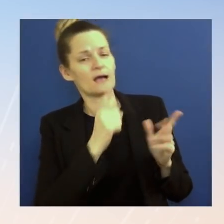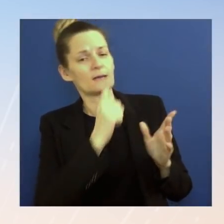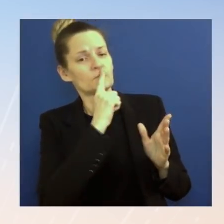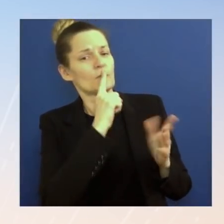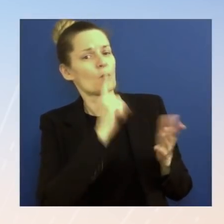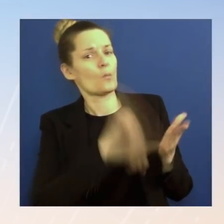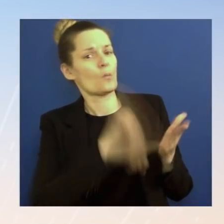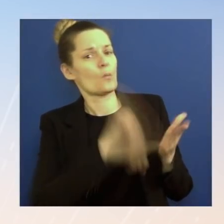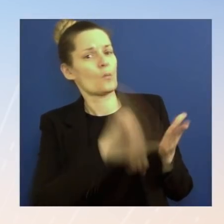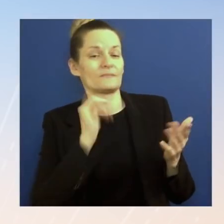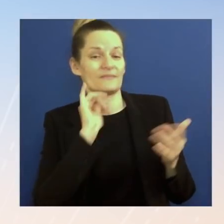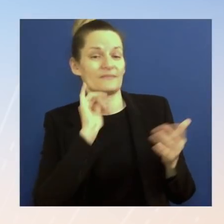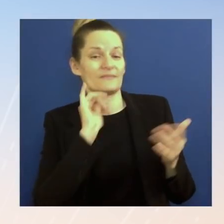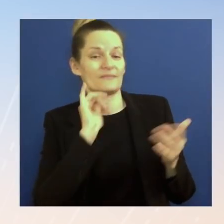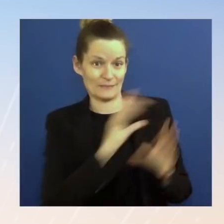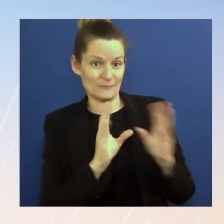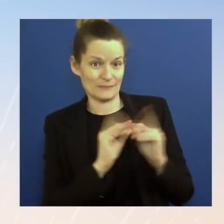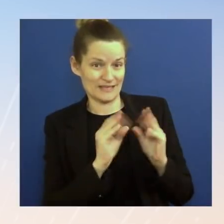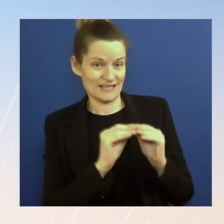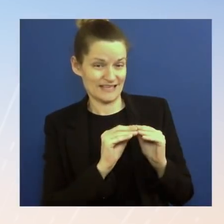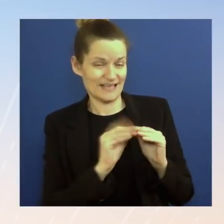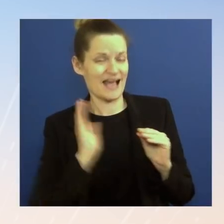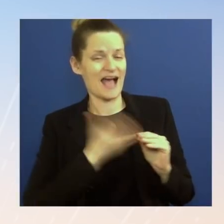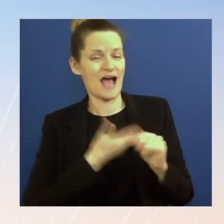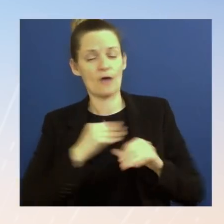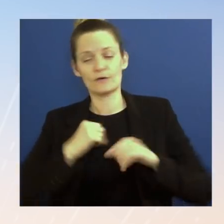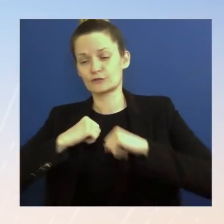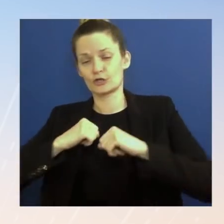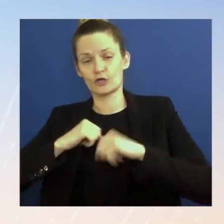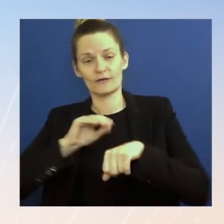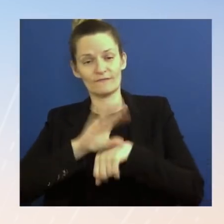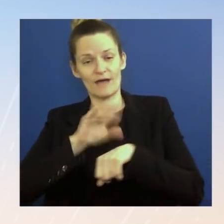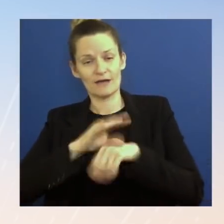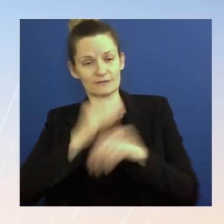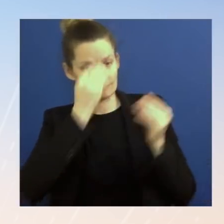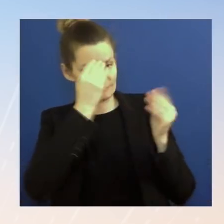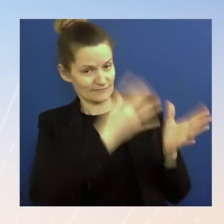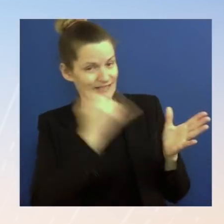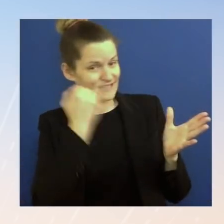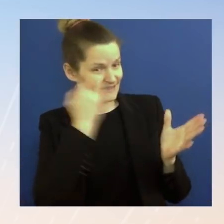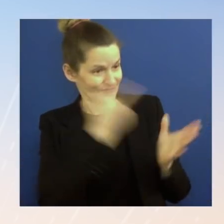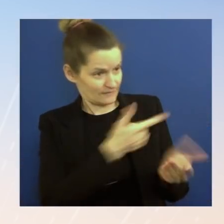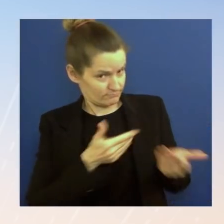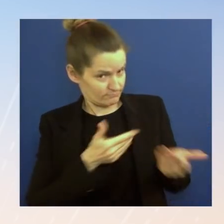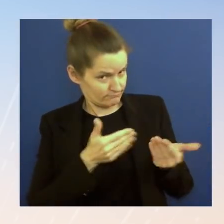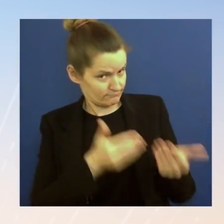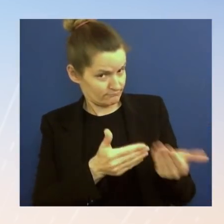or other assistance that, of course, violates sanctions or supports the war effort,